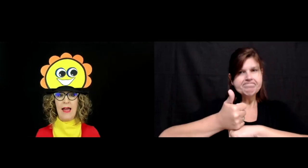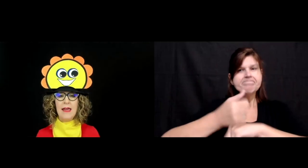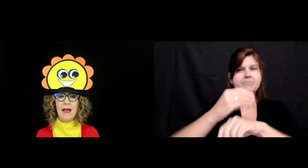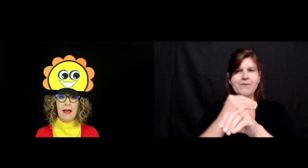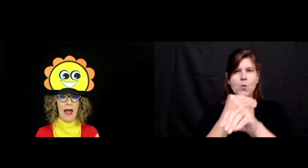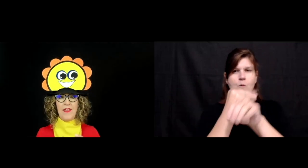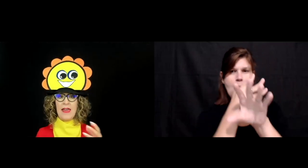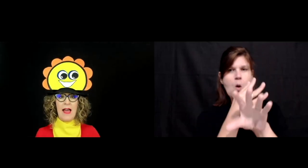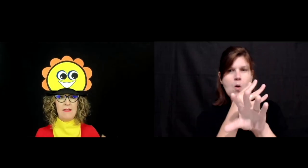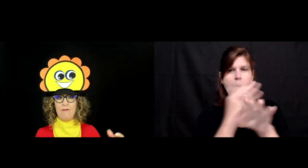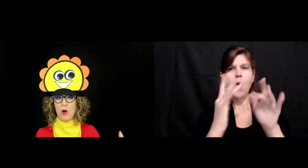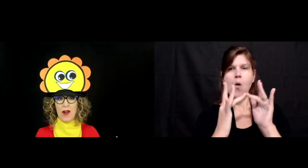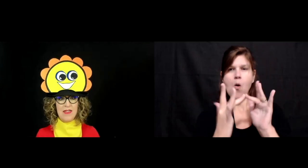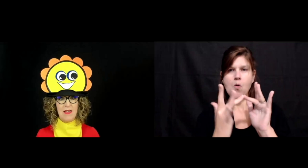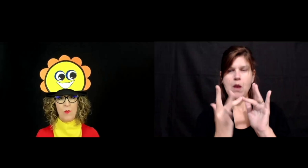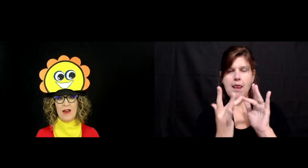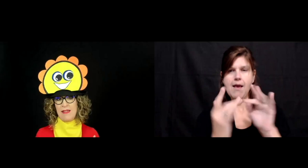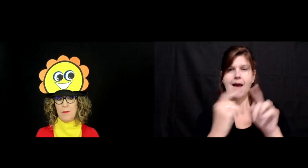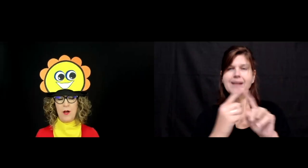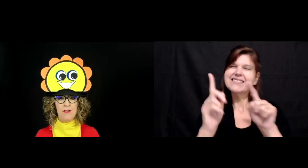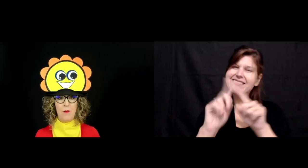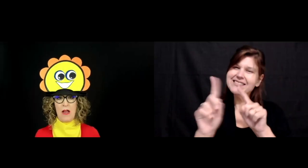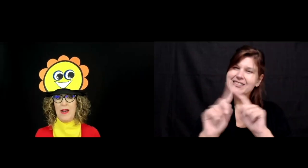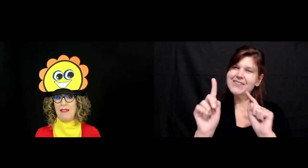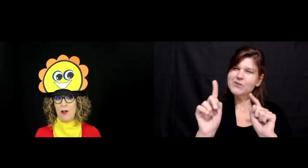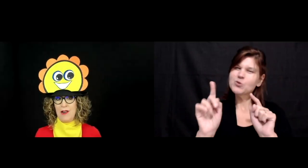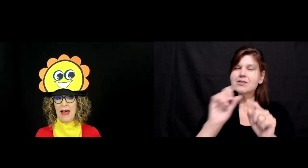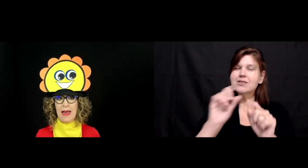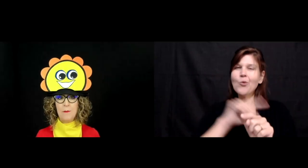And I think it has different qualities when it's in person and when it's online.